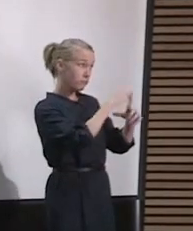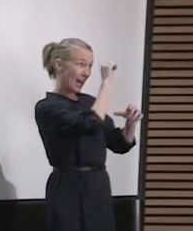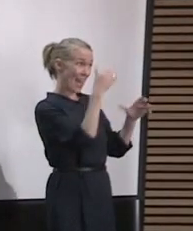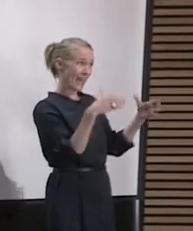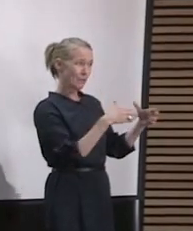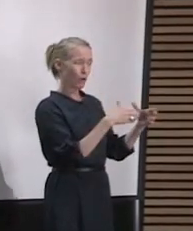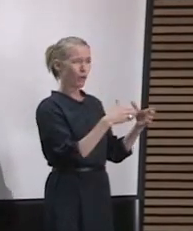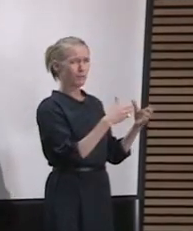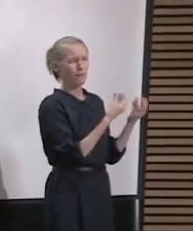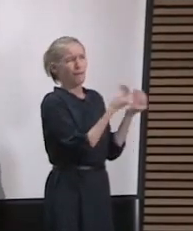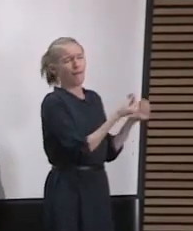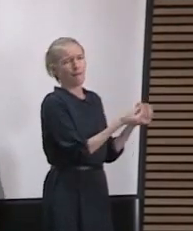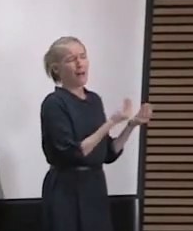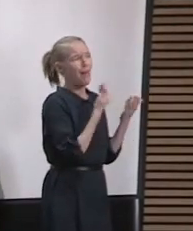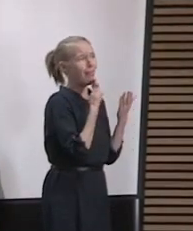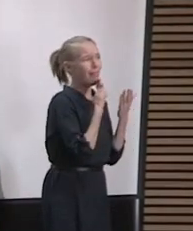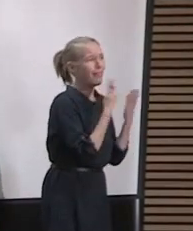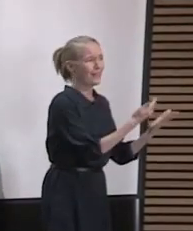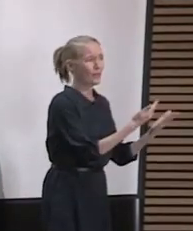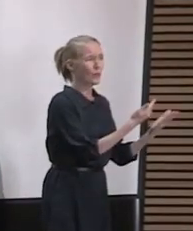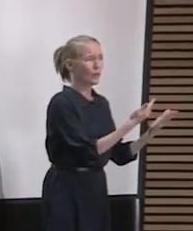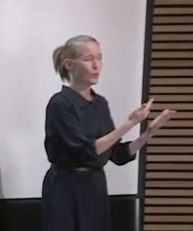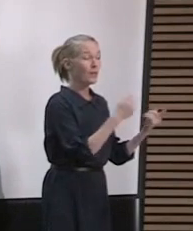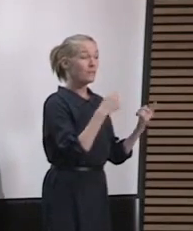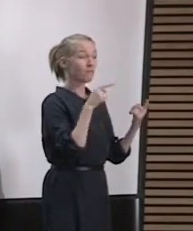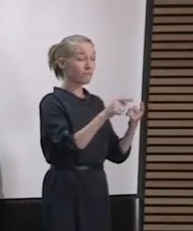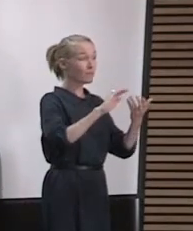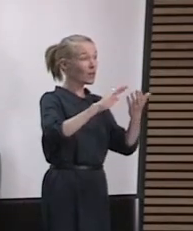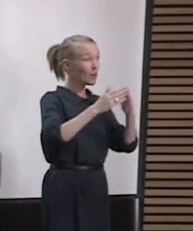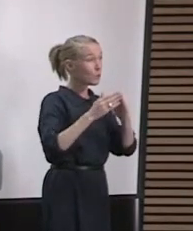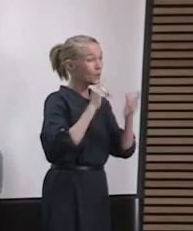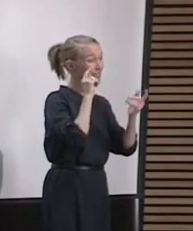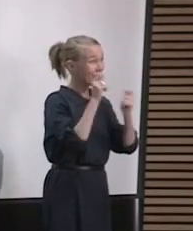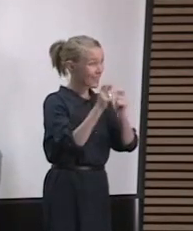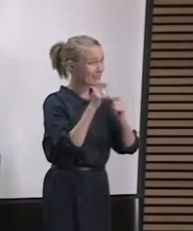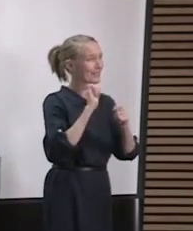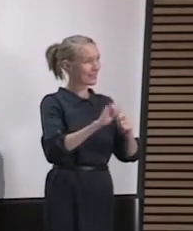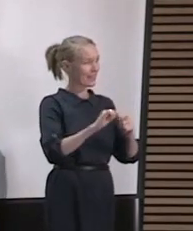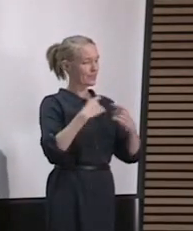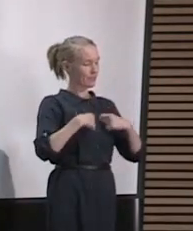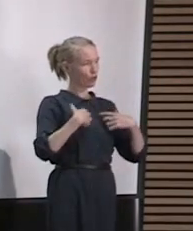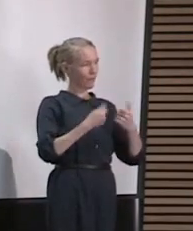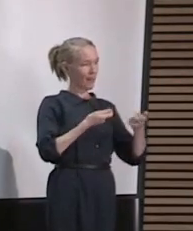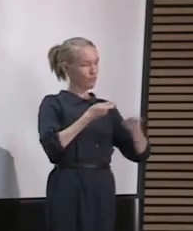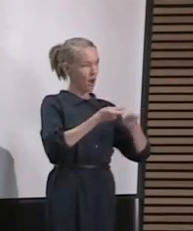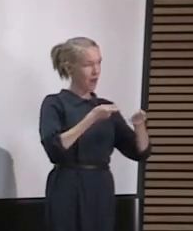I welcome it. As the PM outlined, in addition to the